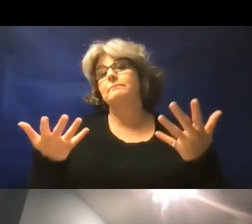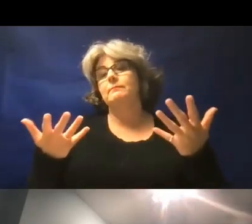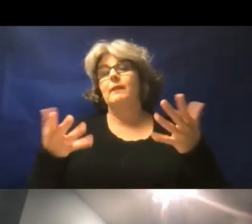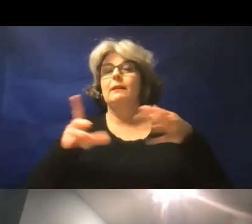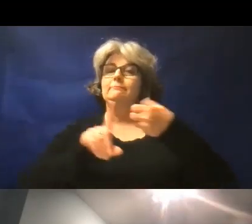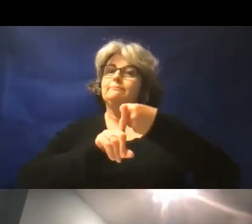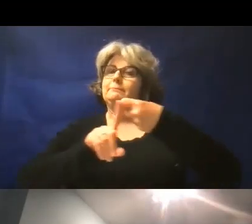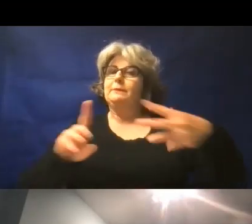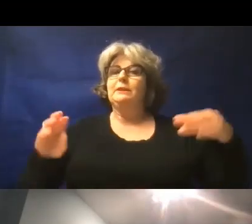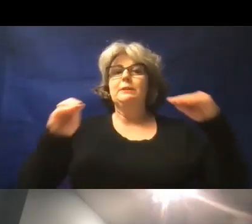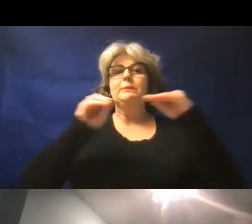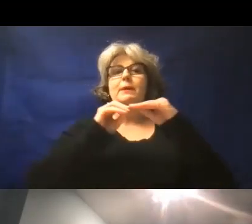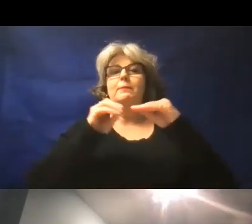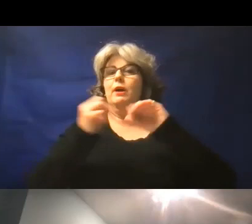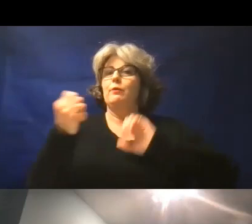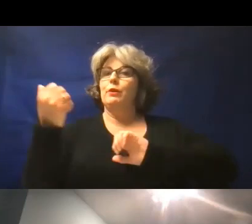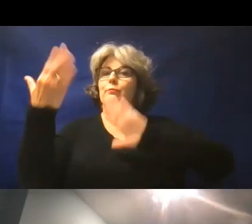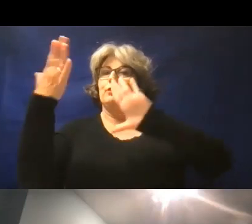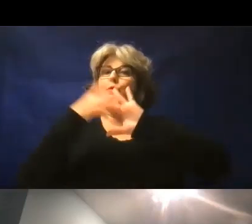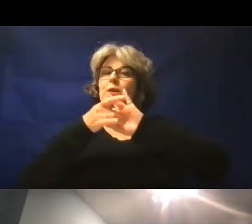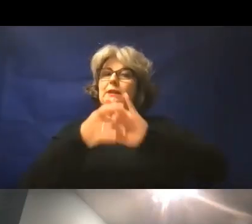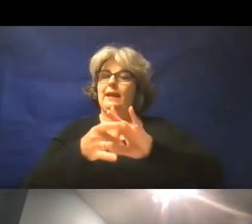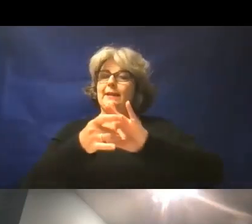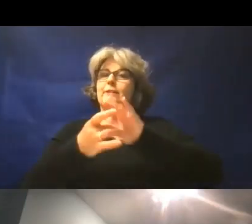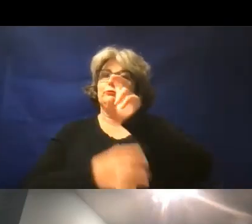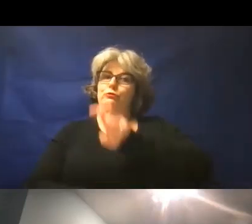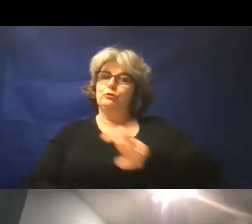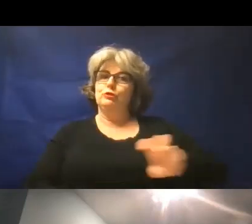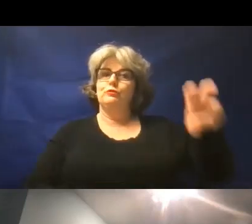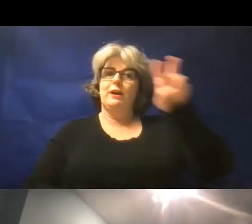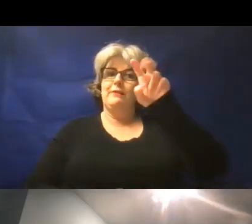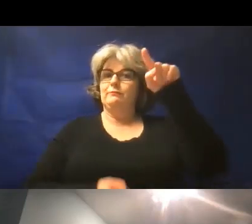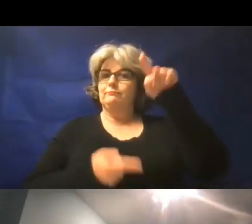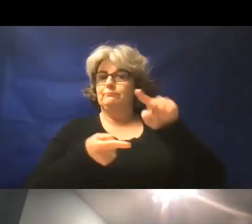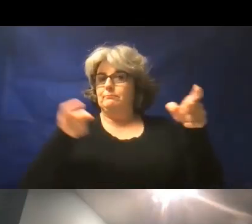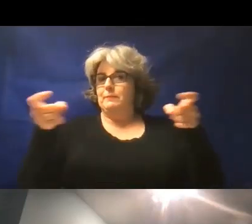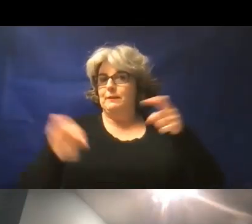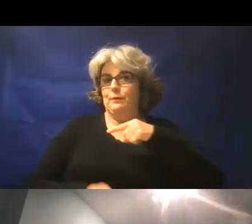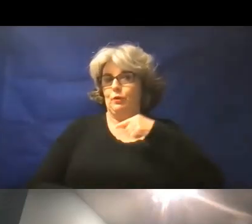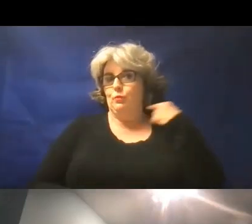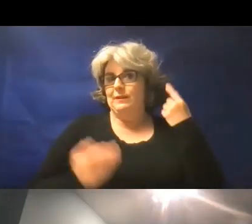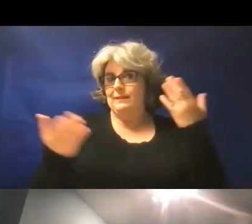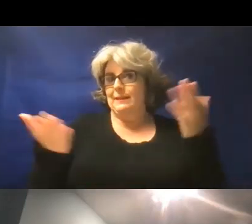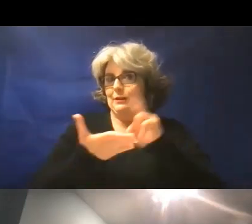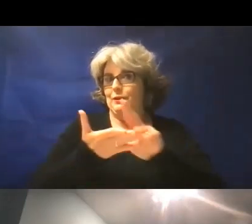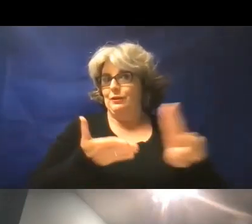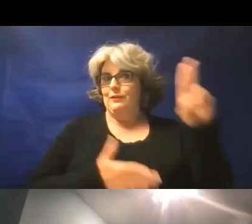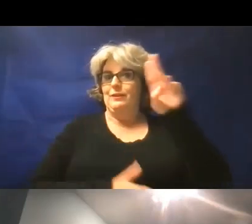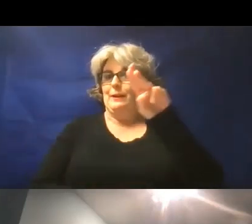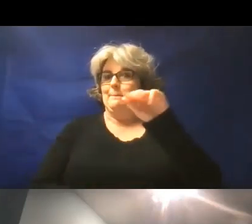about how we approach travel risk management at the University of Massachusetts - Amherst. I am